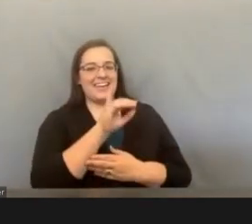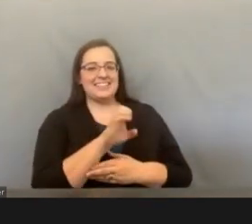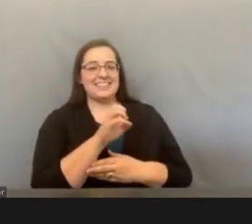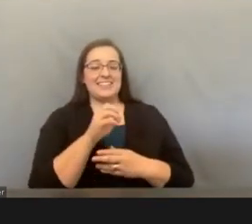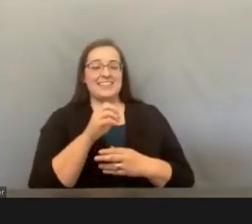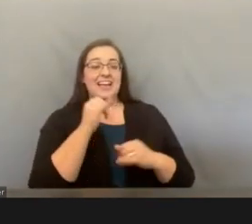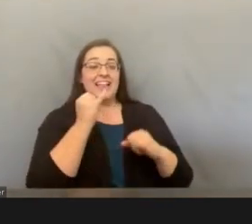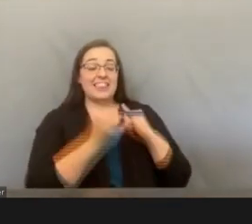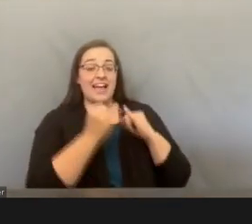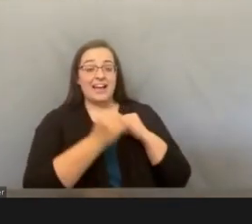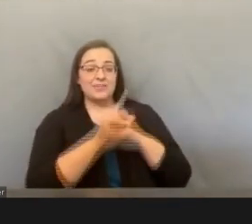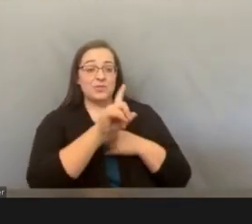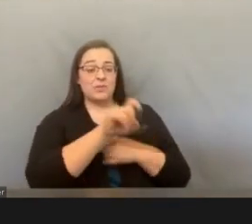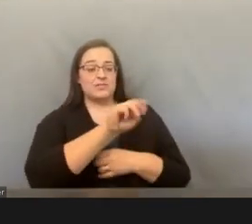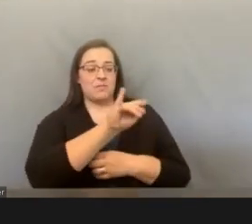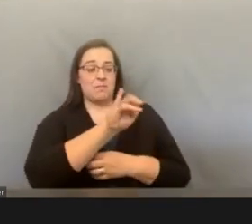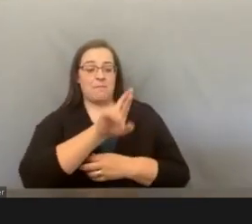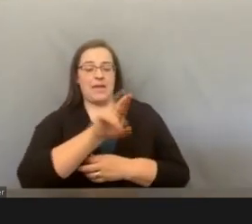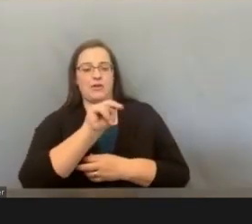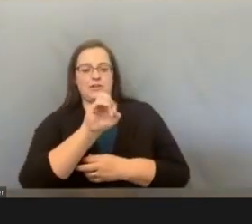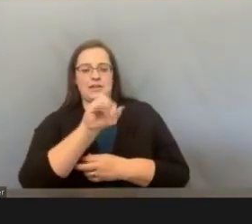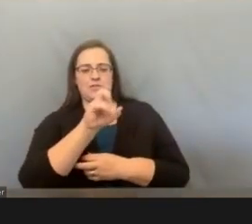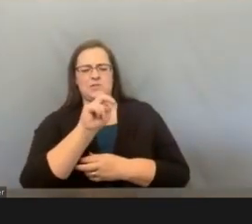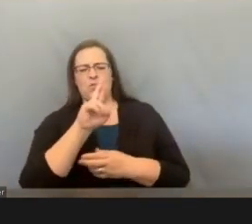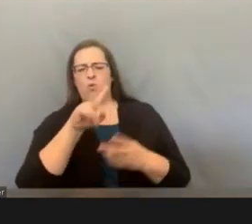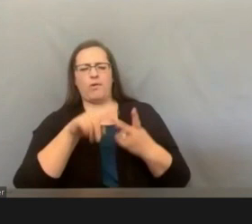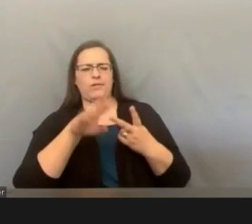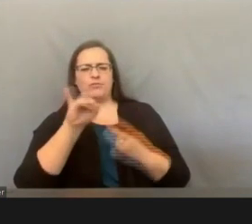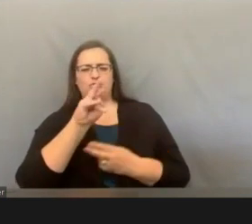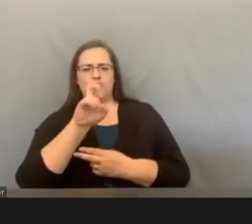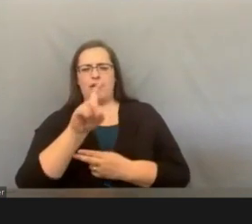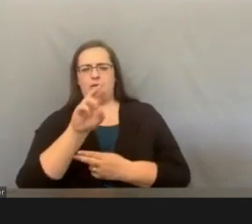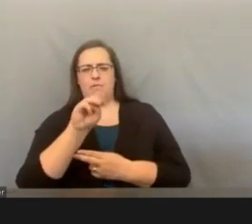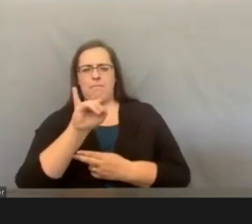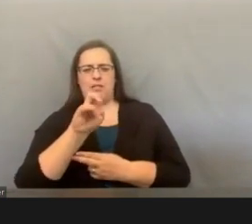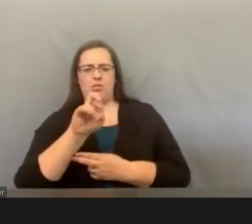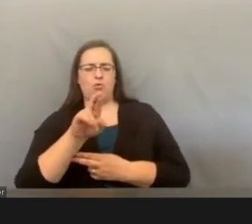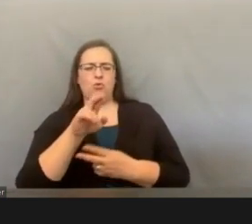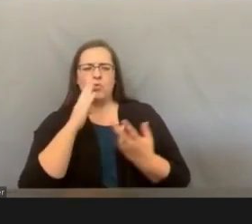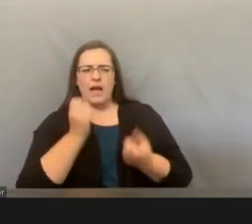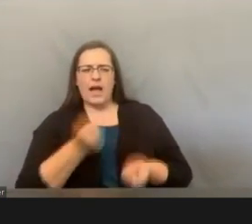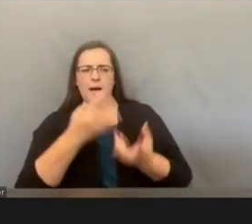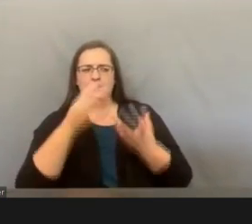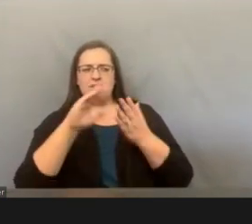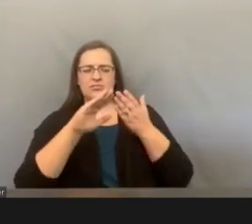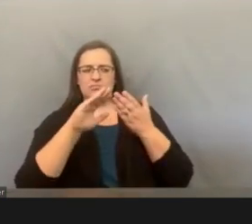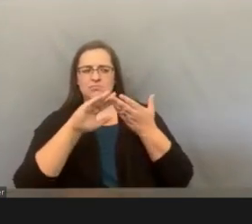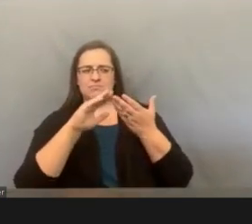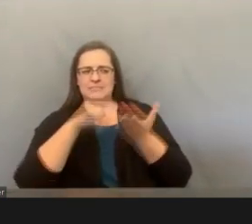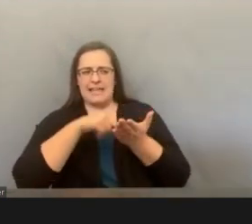WILL CONTINUE TO SEE THE NET ACTIVE CASES ON THE NEGATIVE SIDE OF THE LINE. THANKS CASIE AND MY